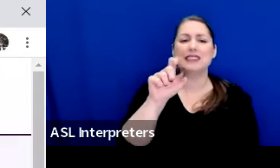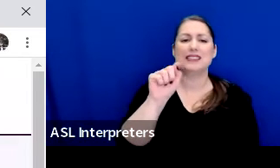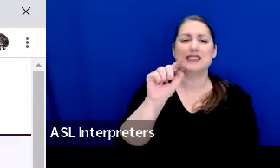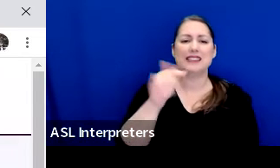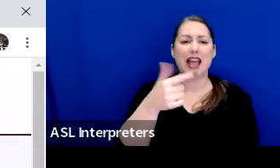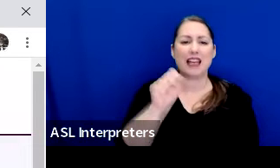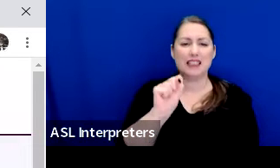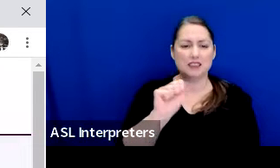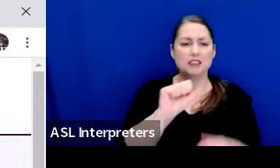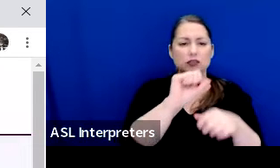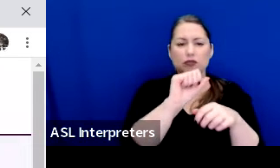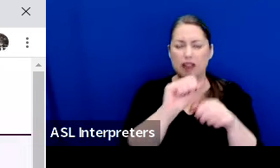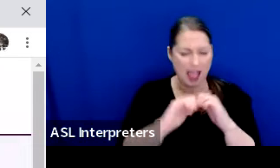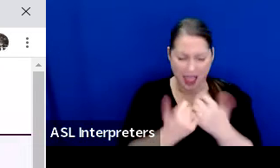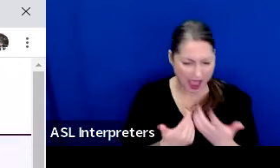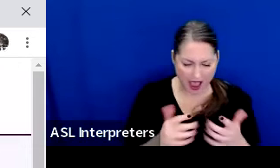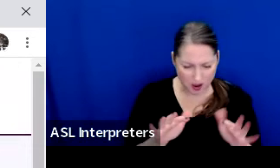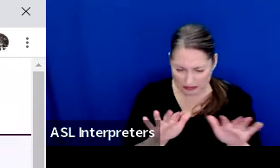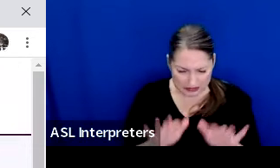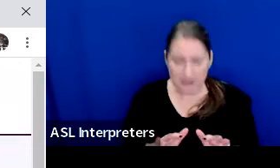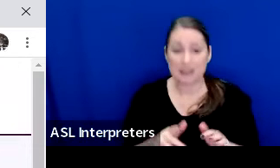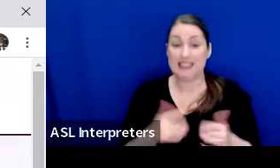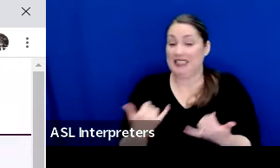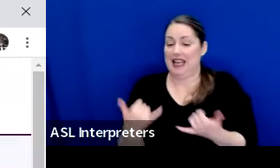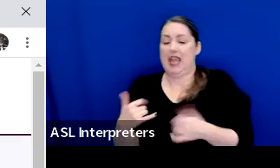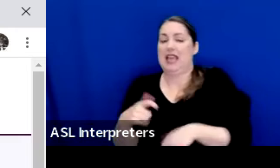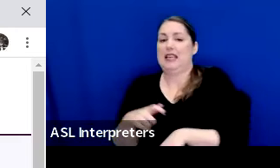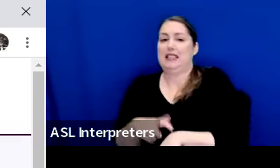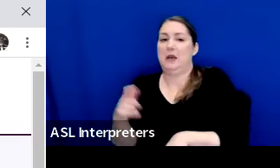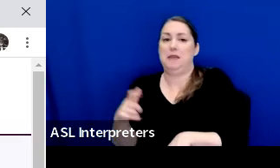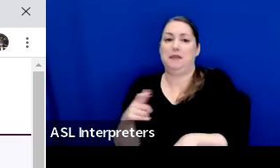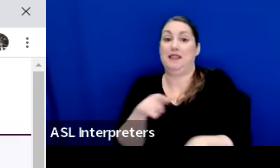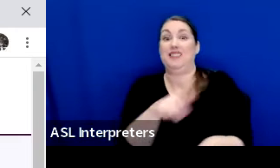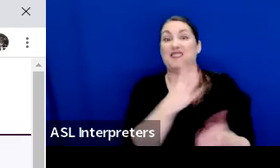And I'll show you the basis of that. I don't have time to show you five hours of support courses, whatever, but